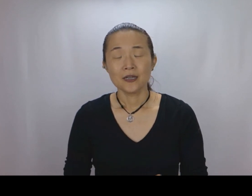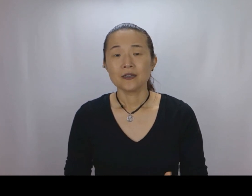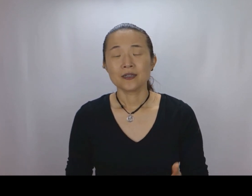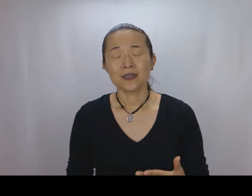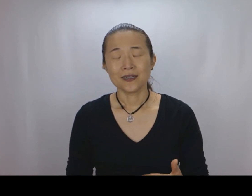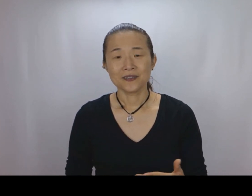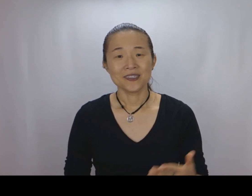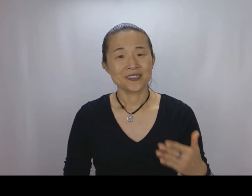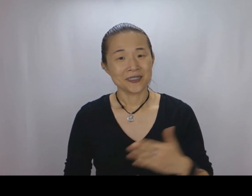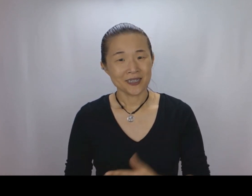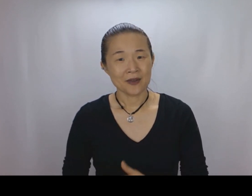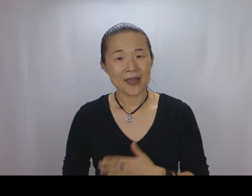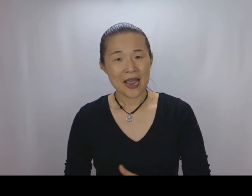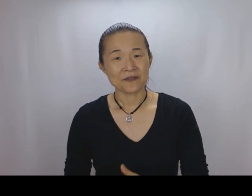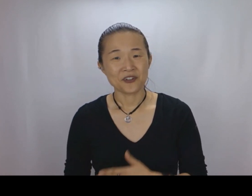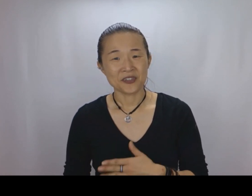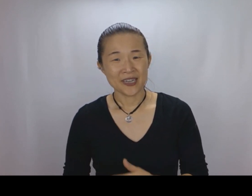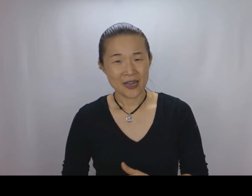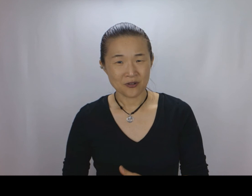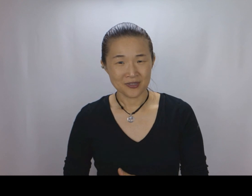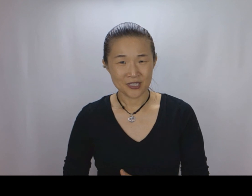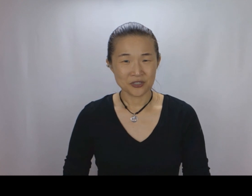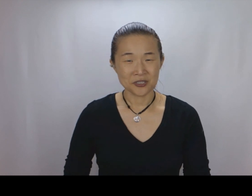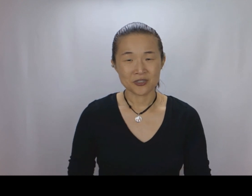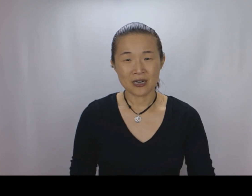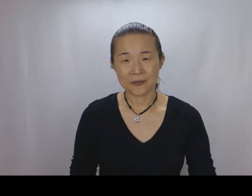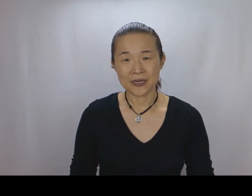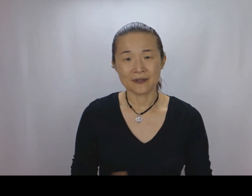the color is going to come after the noun that you're describing.